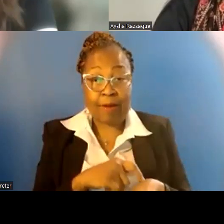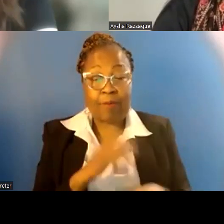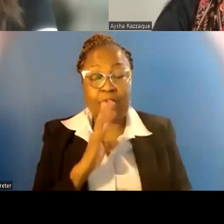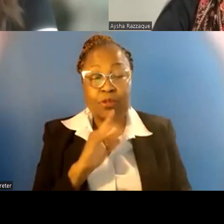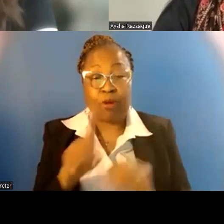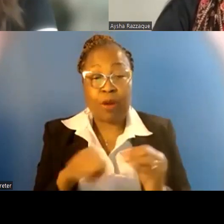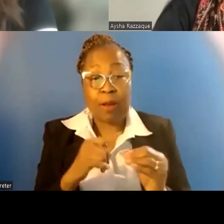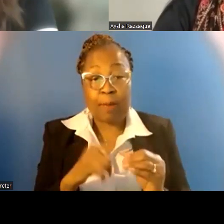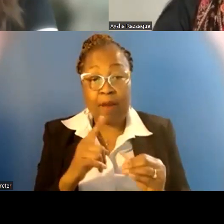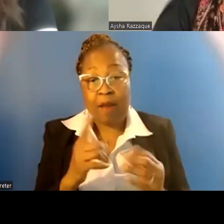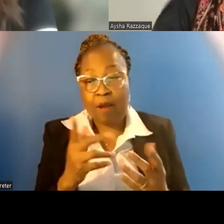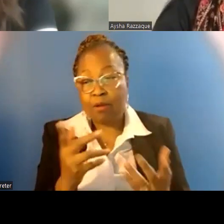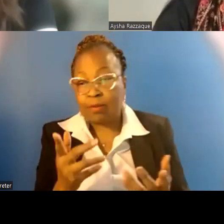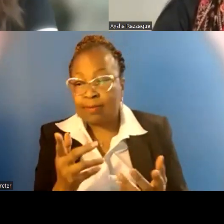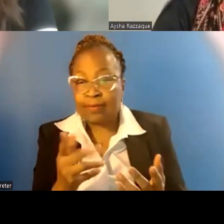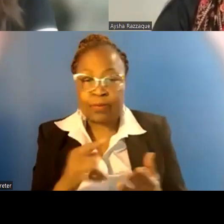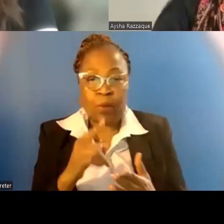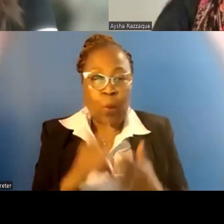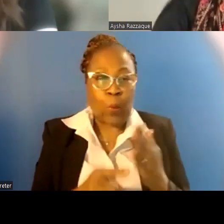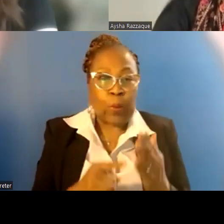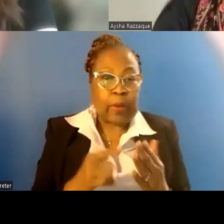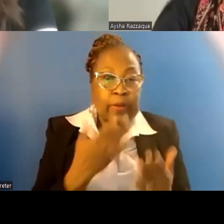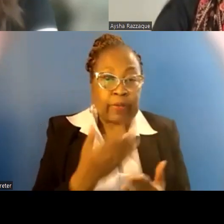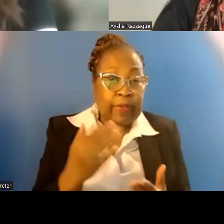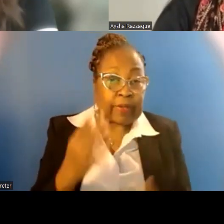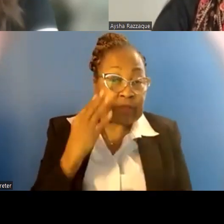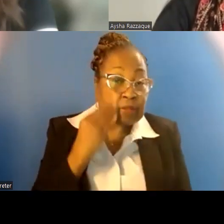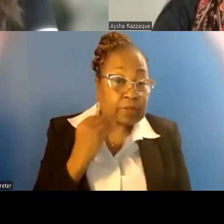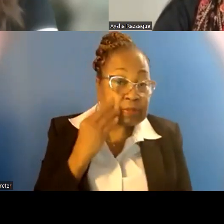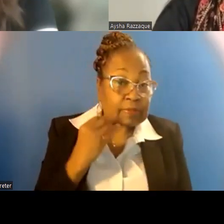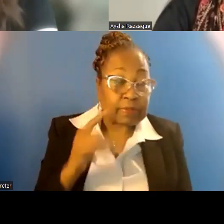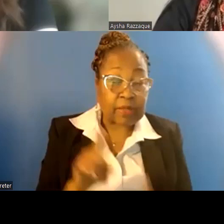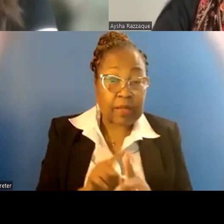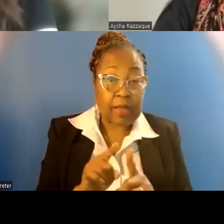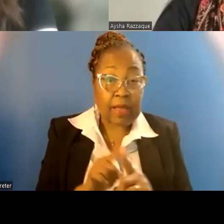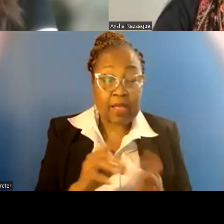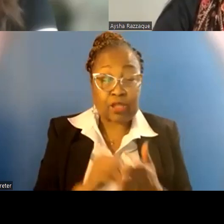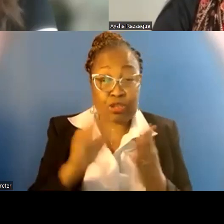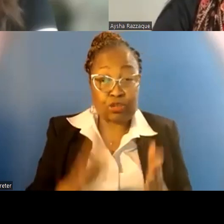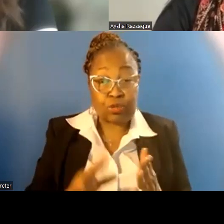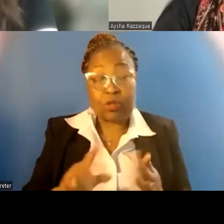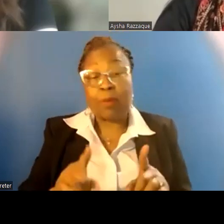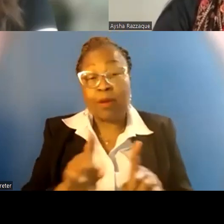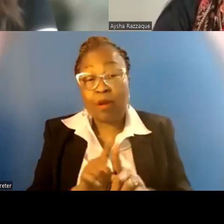what are things that they're facing just as students, but also how does their disability play into that.